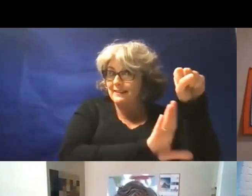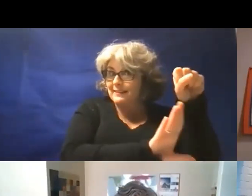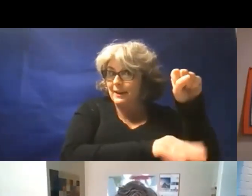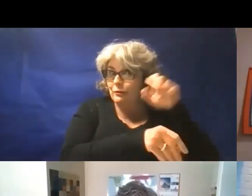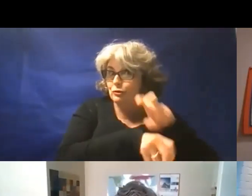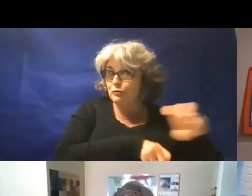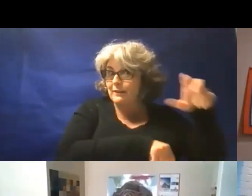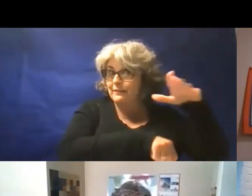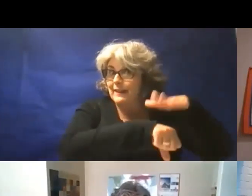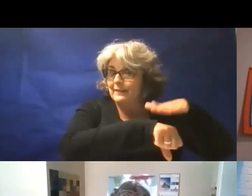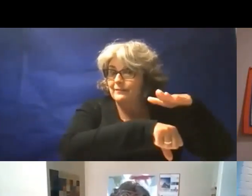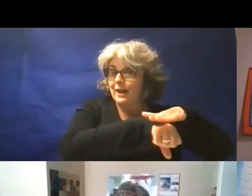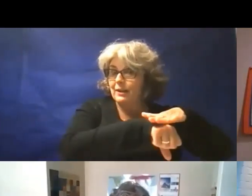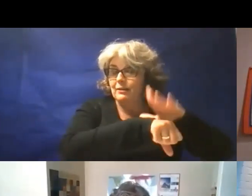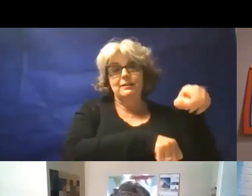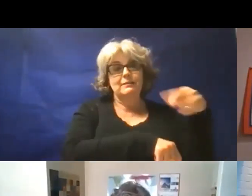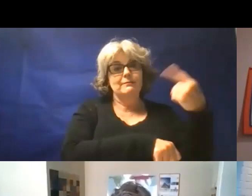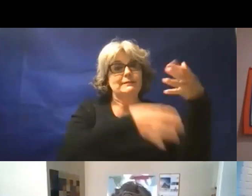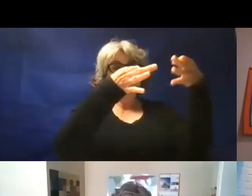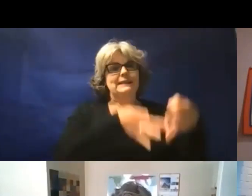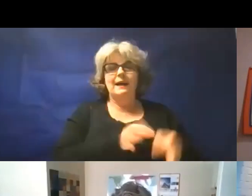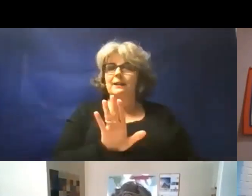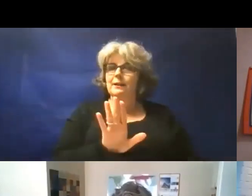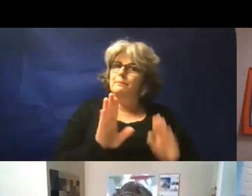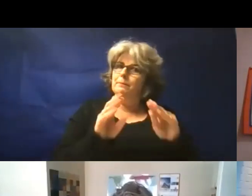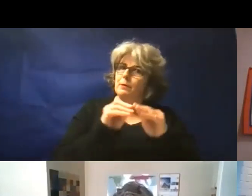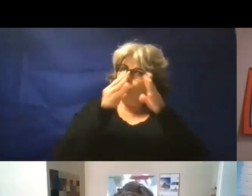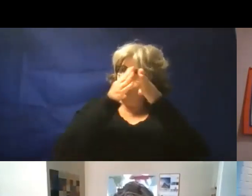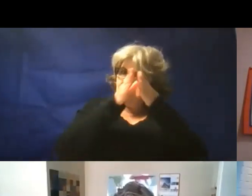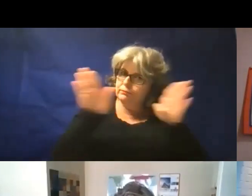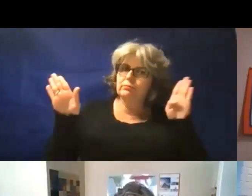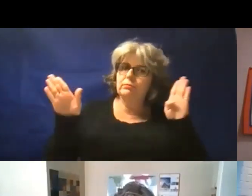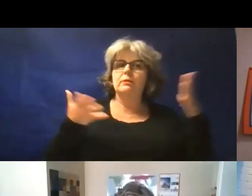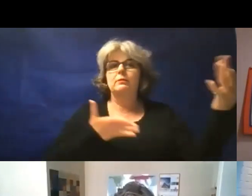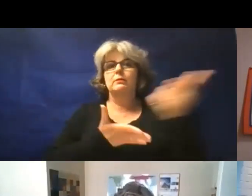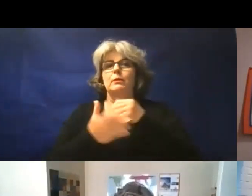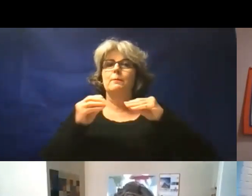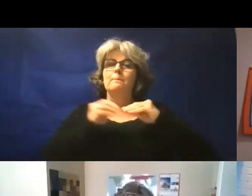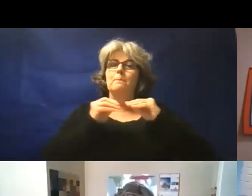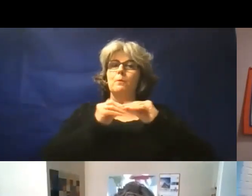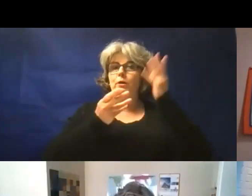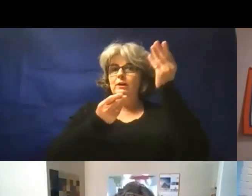this kind of ex cathedral pronouncement um and getting our institutions socialized right so